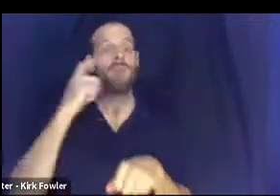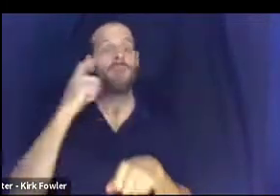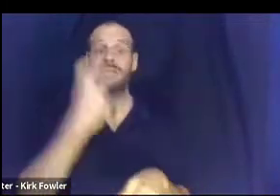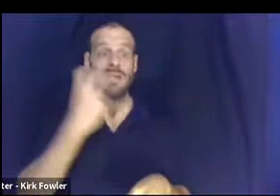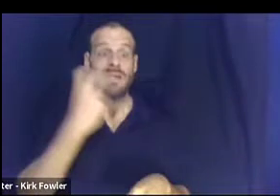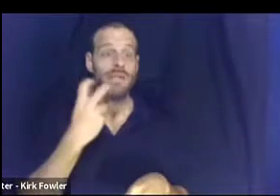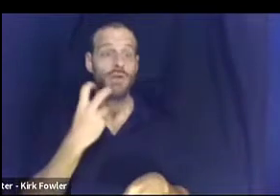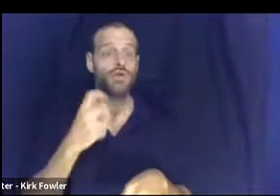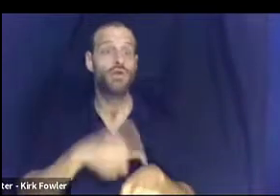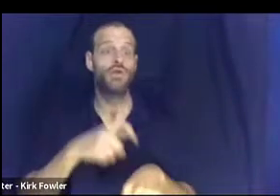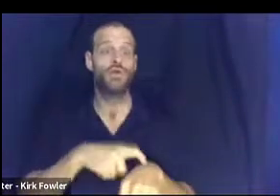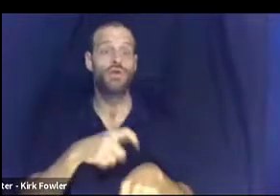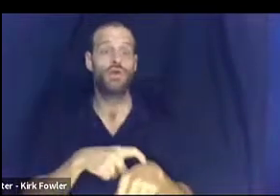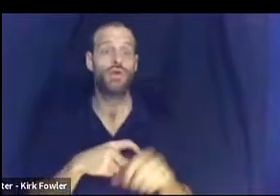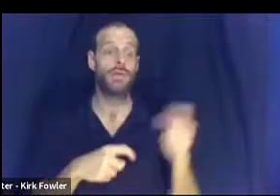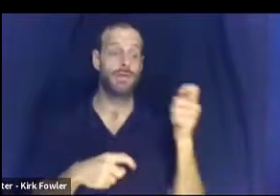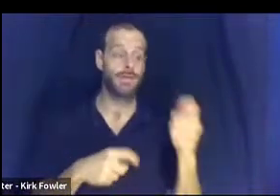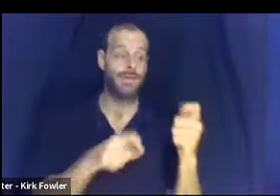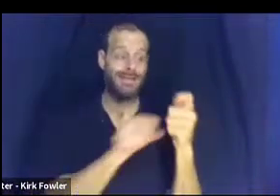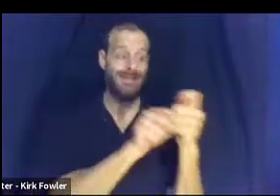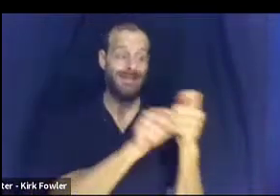here's the speech symbol time for speech,